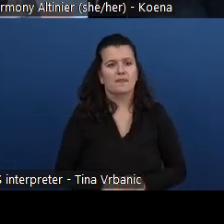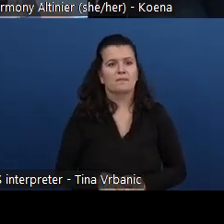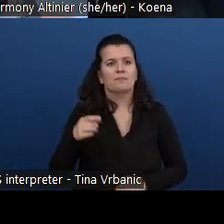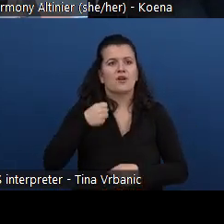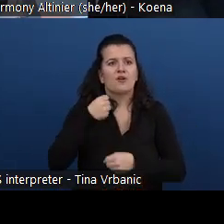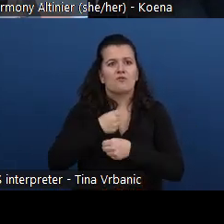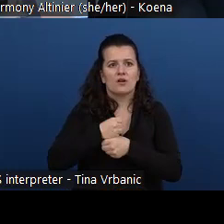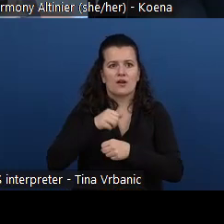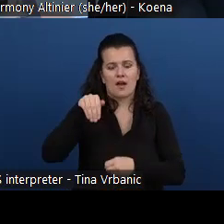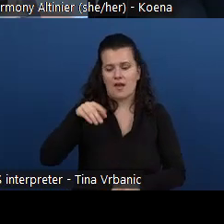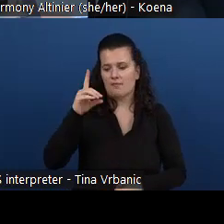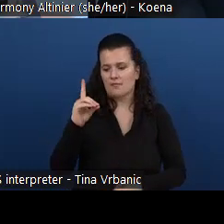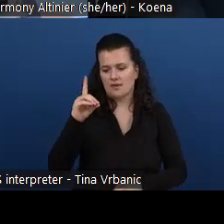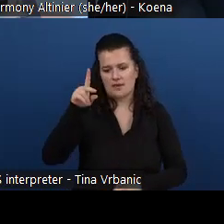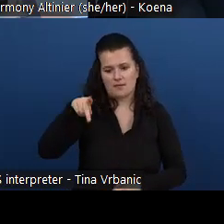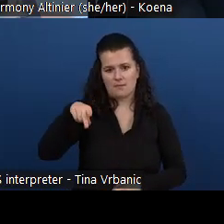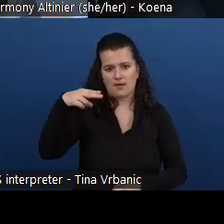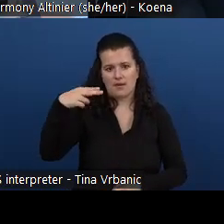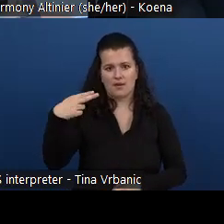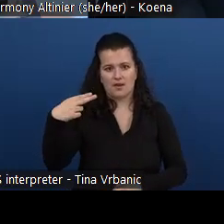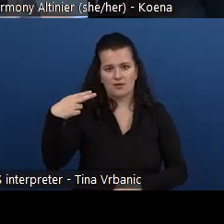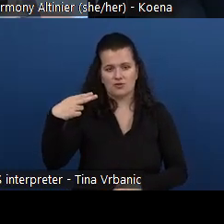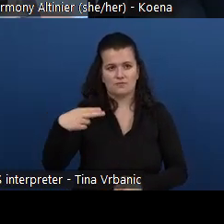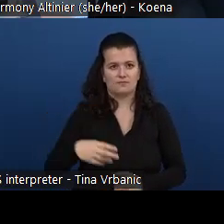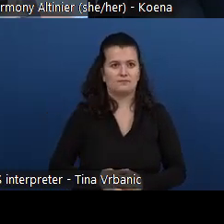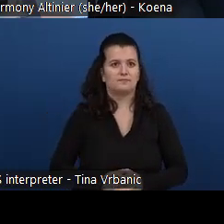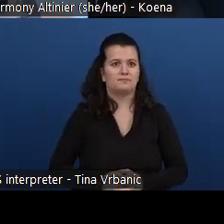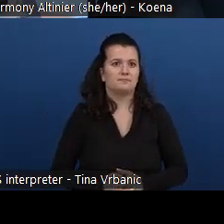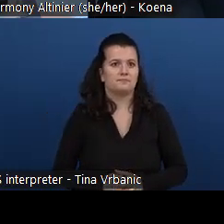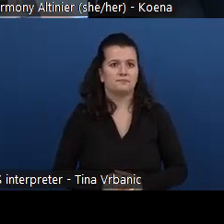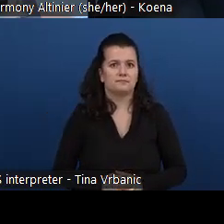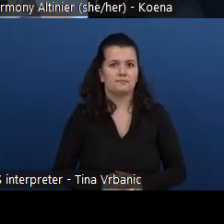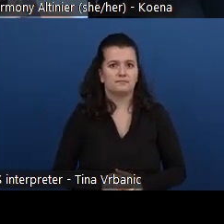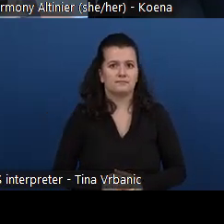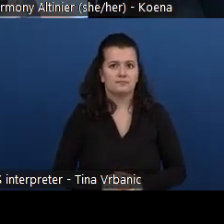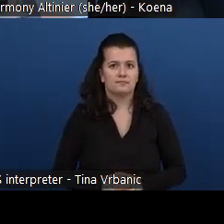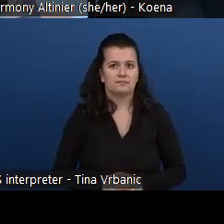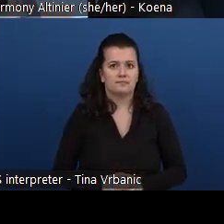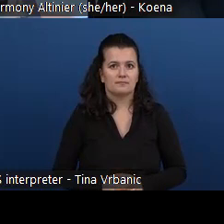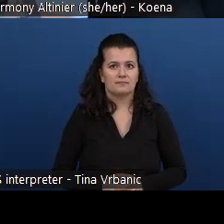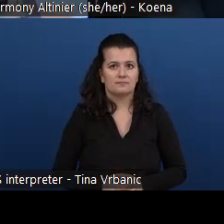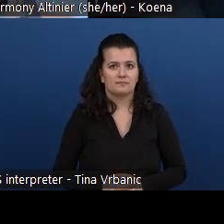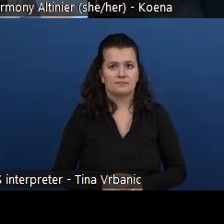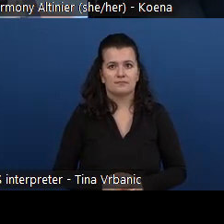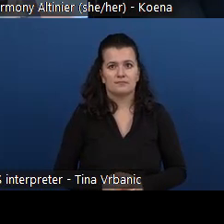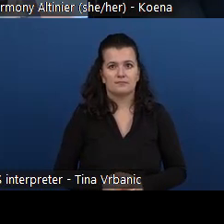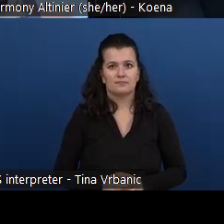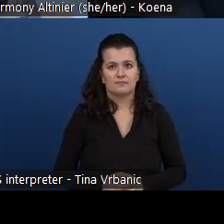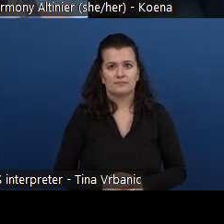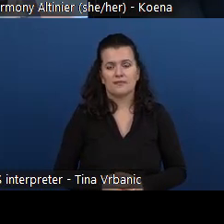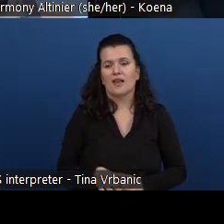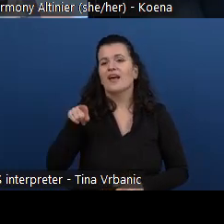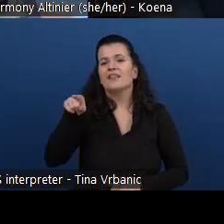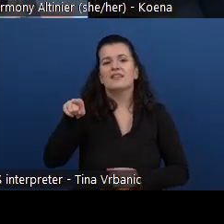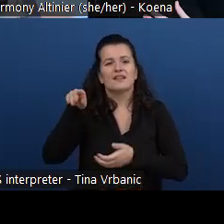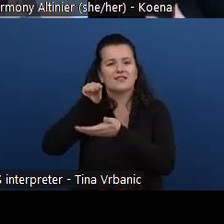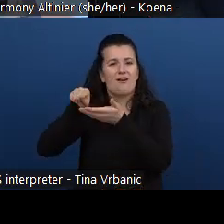MDPH stands for (non-English language) so it's the Administration For Person With Disabilities.